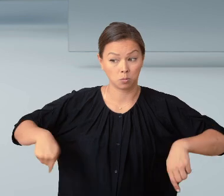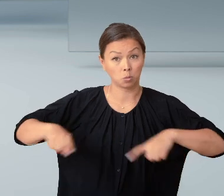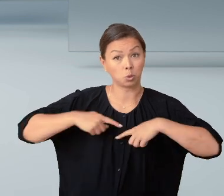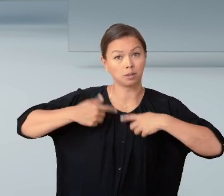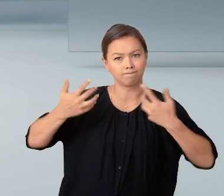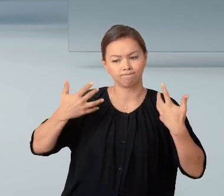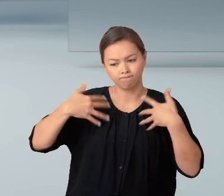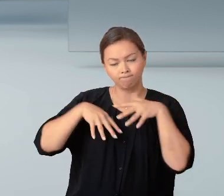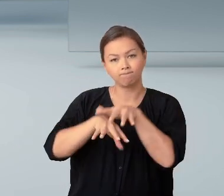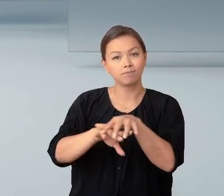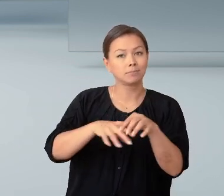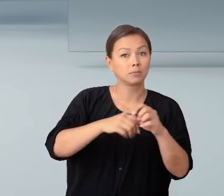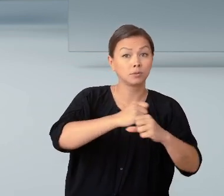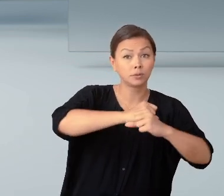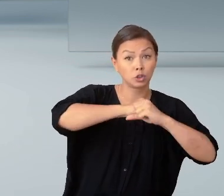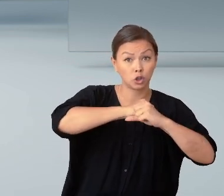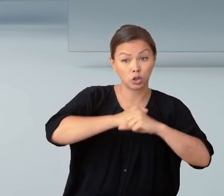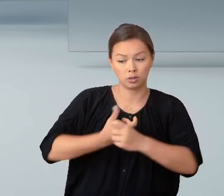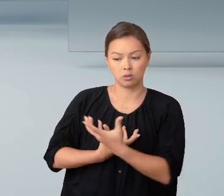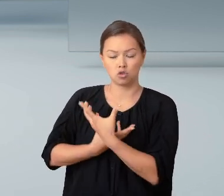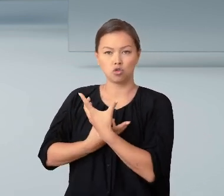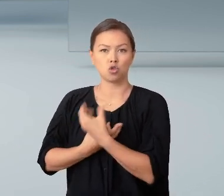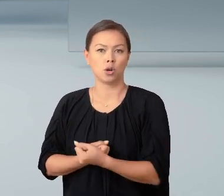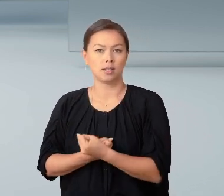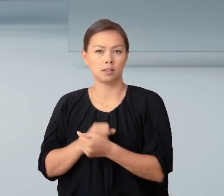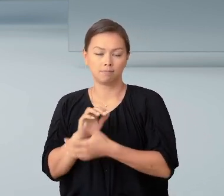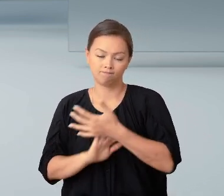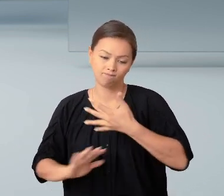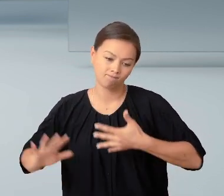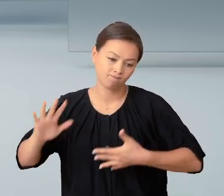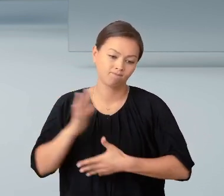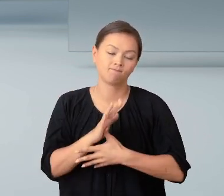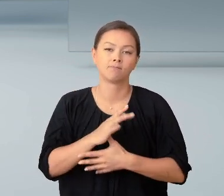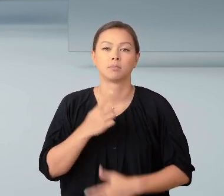the platform and all their solutions right from the start. They created